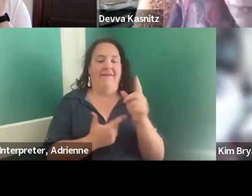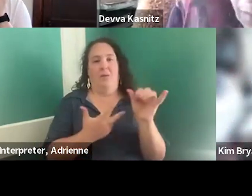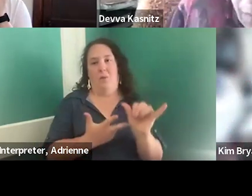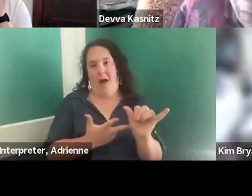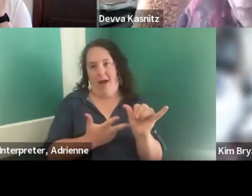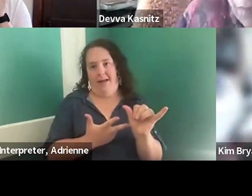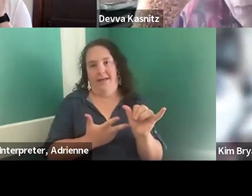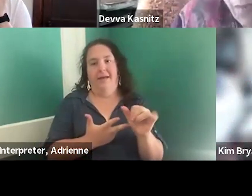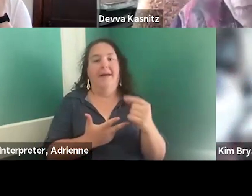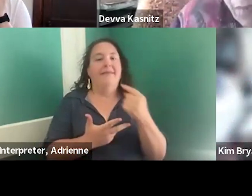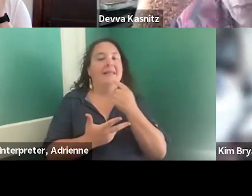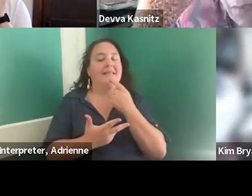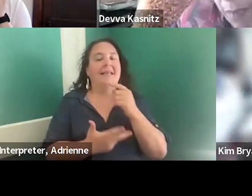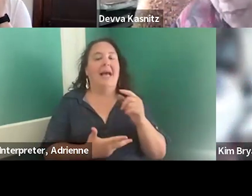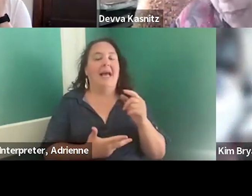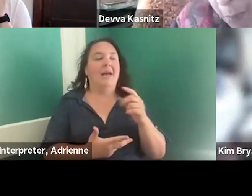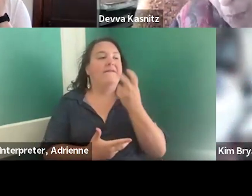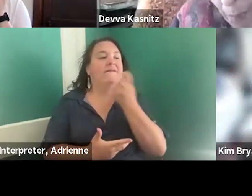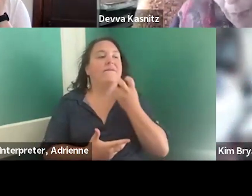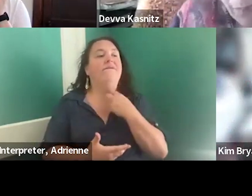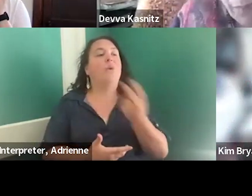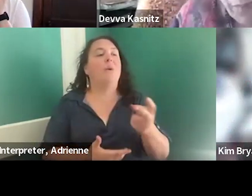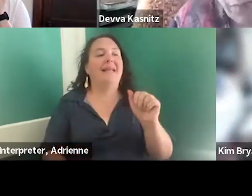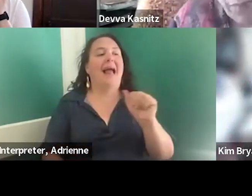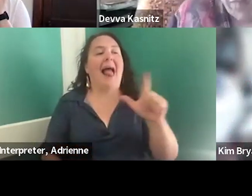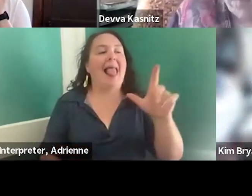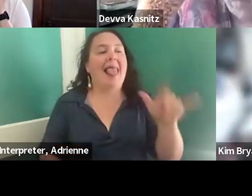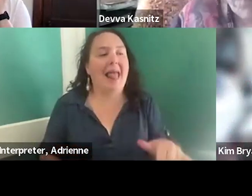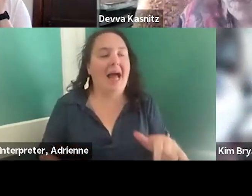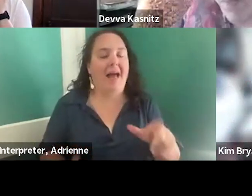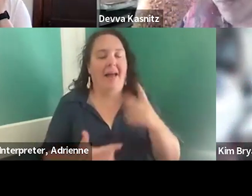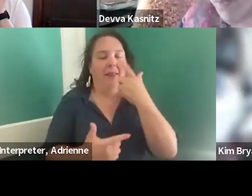She was explicitly describing a situation where